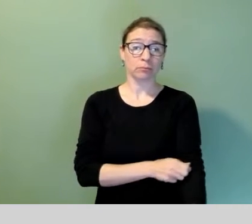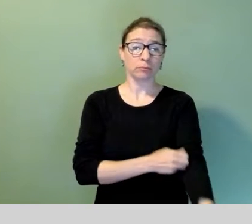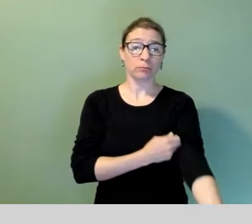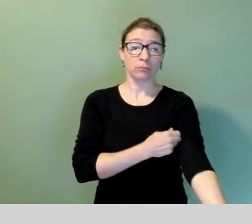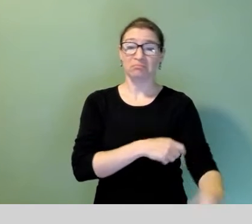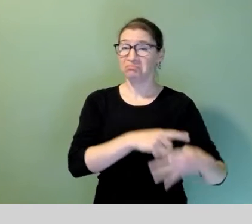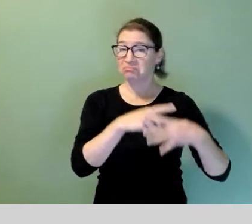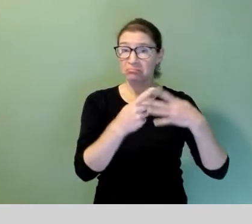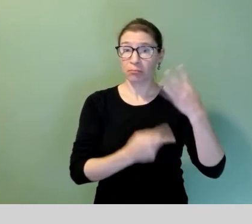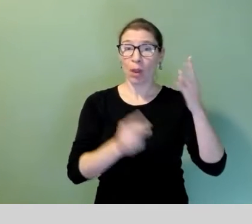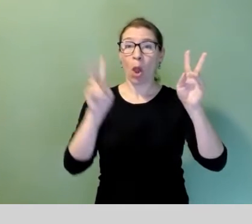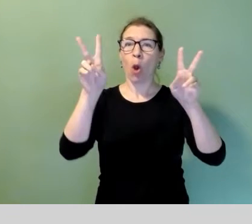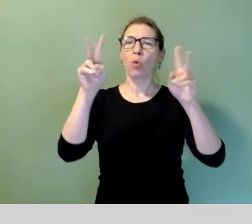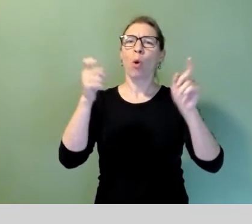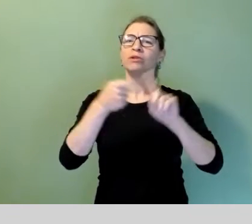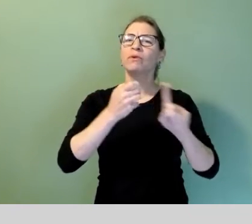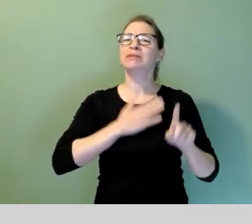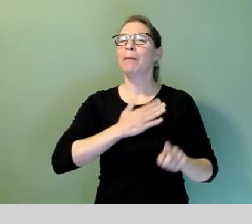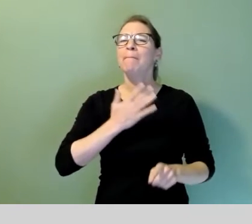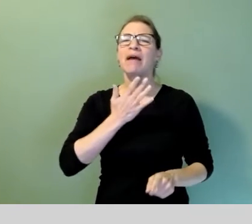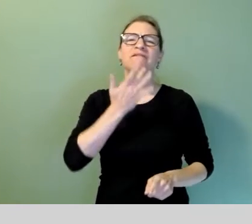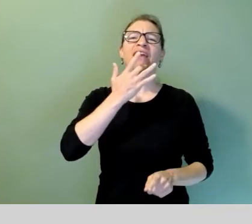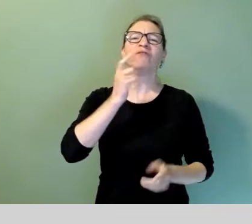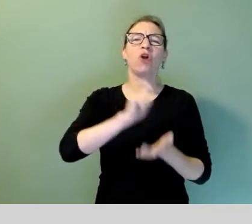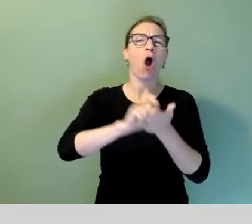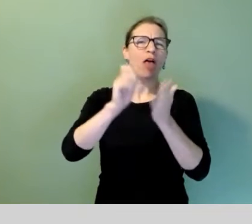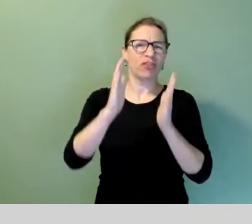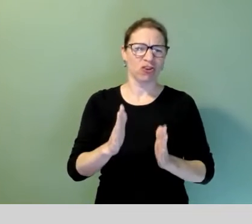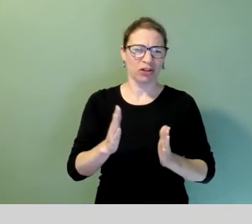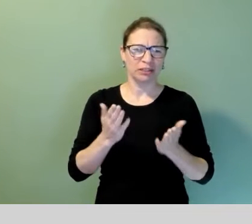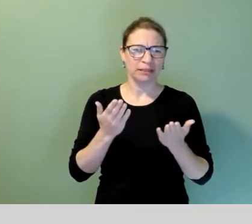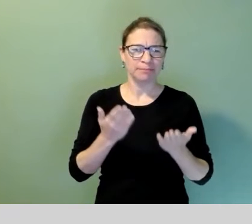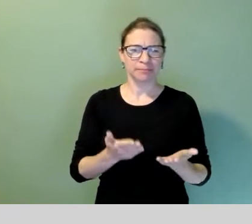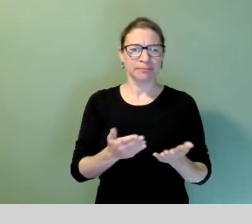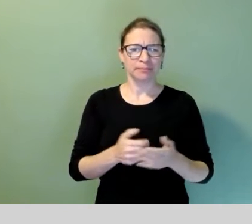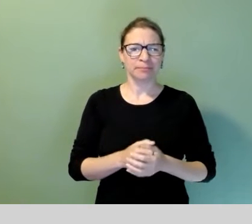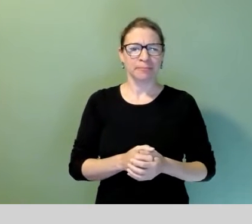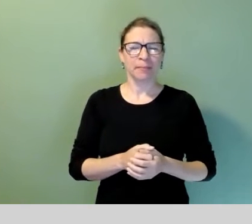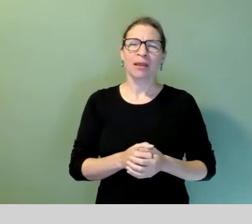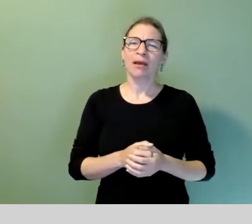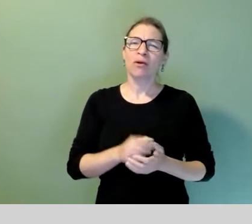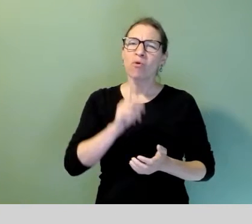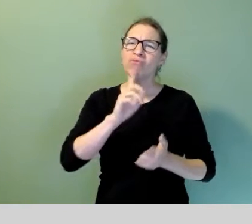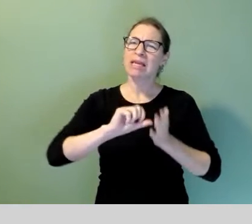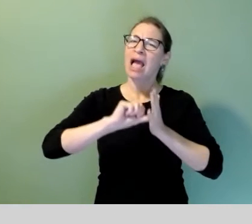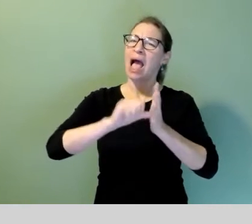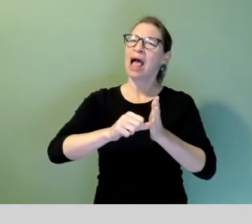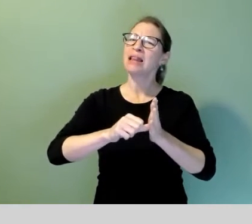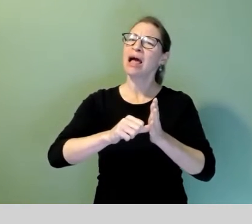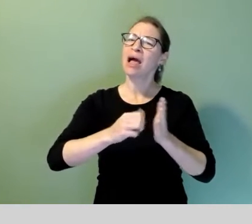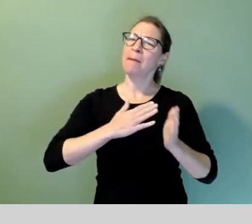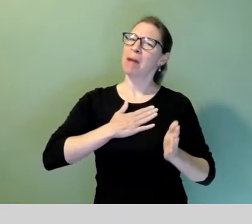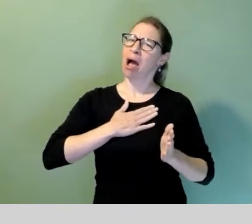So here we have some quotes from some of my favorite authors in visualization that highlight kind of my philosophy